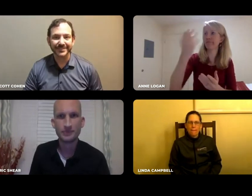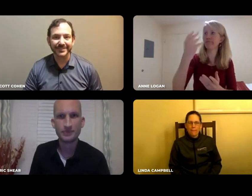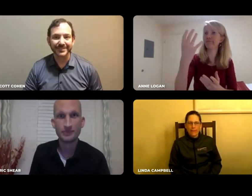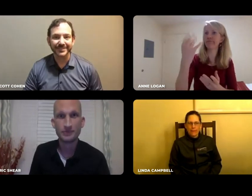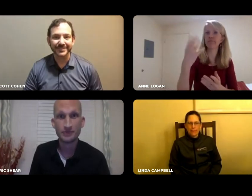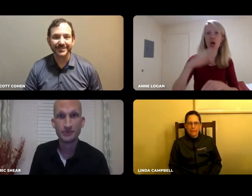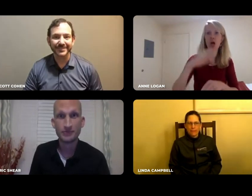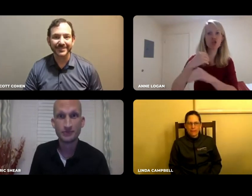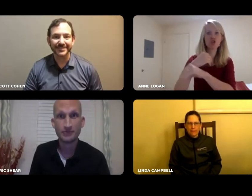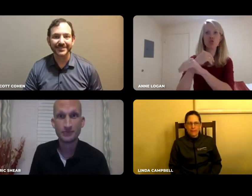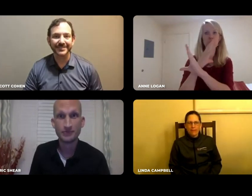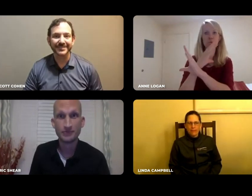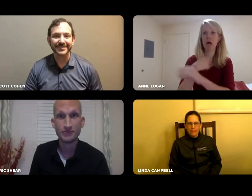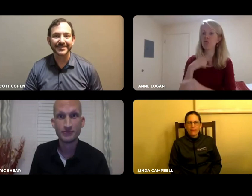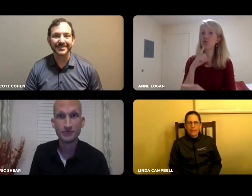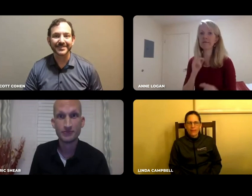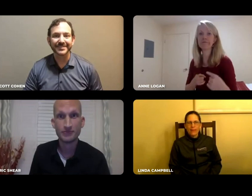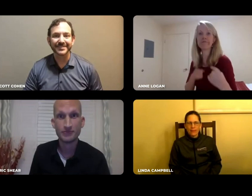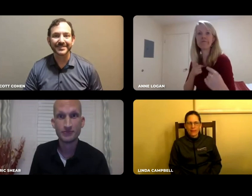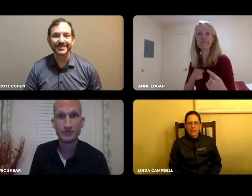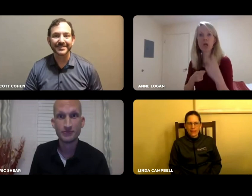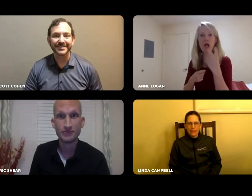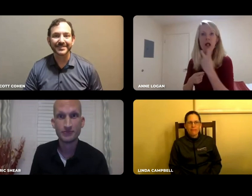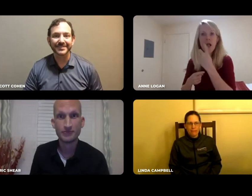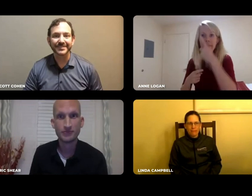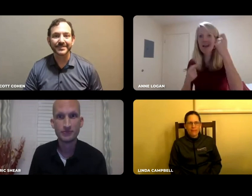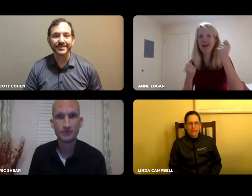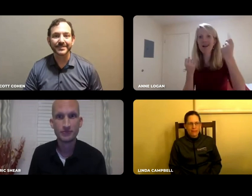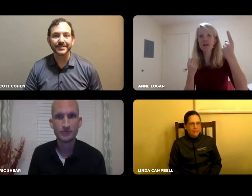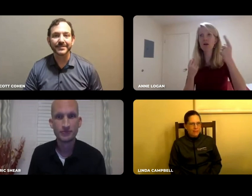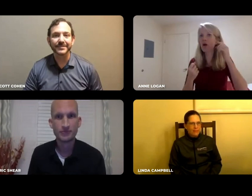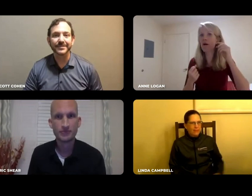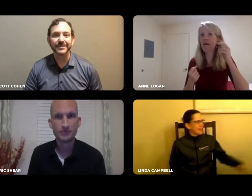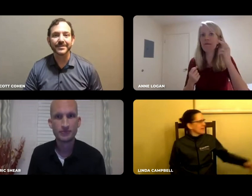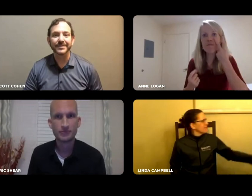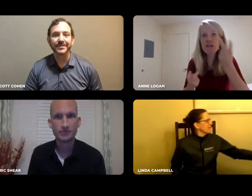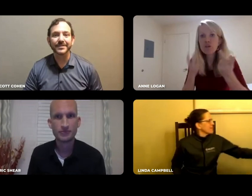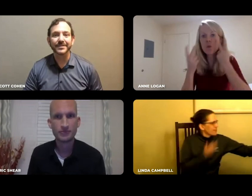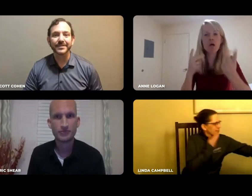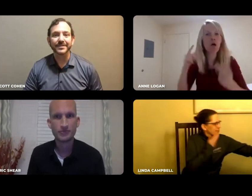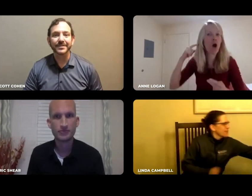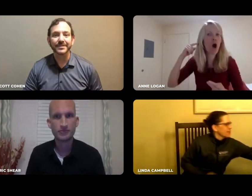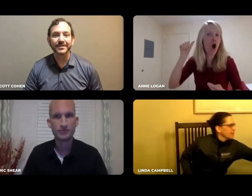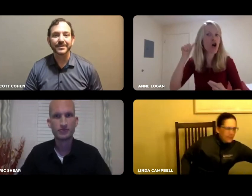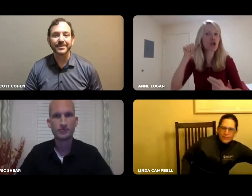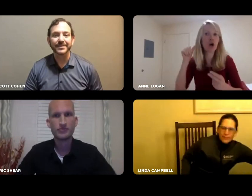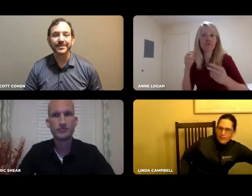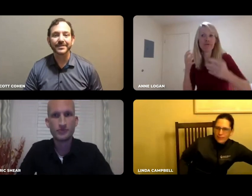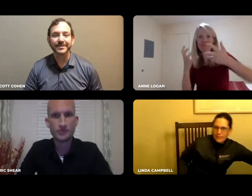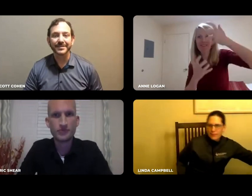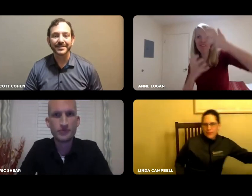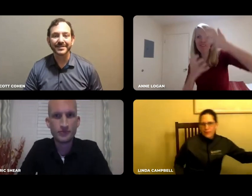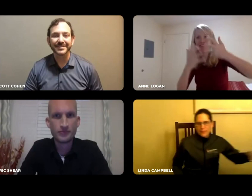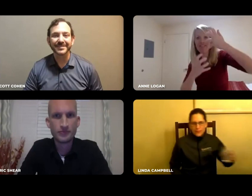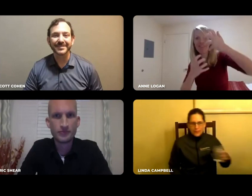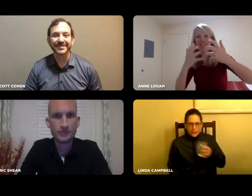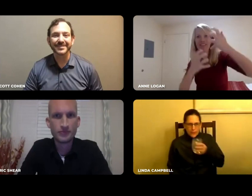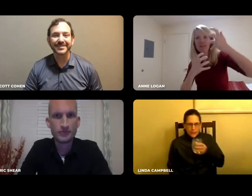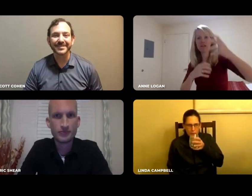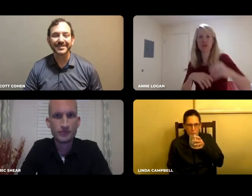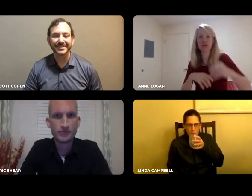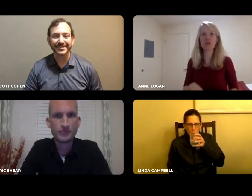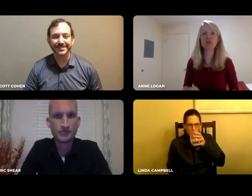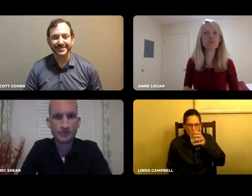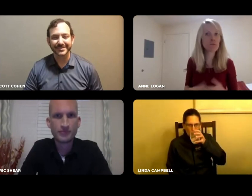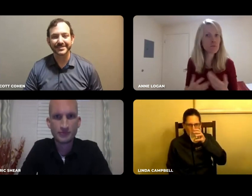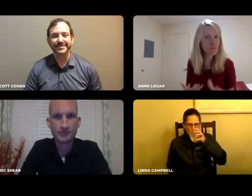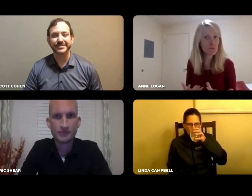I'll struggle to read sometimes on Zoom. The audio and picture can be disjointed.